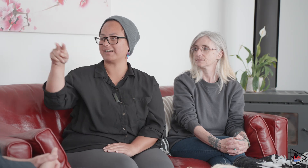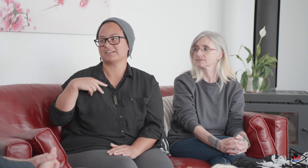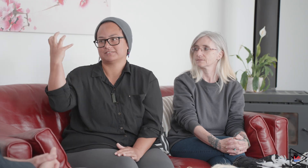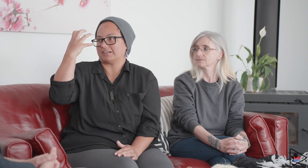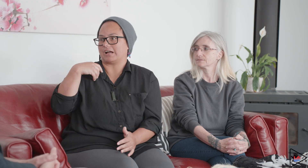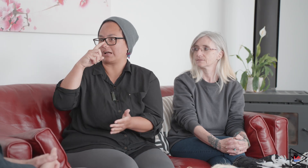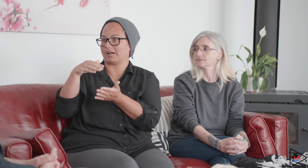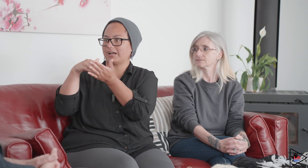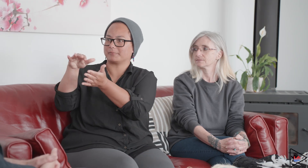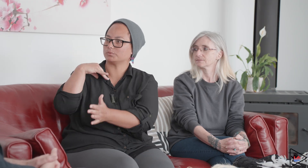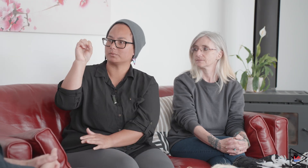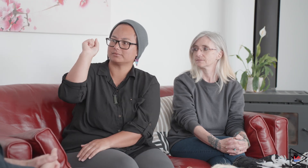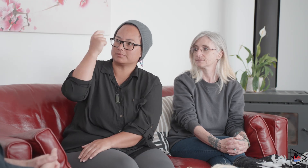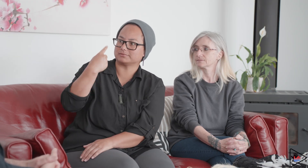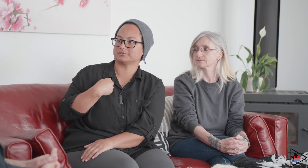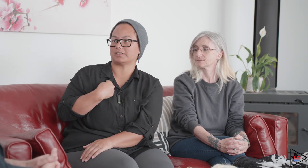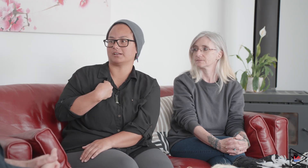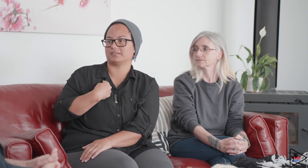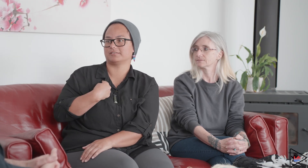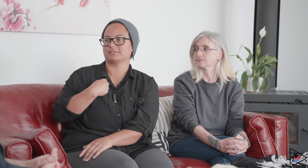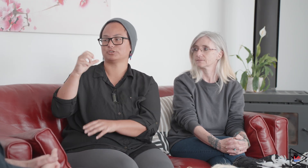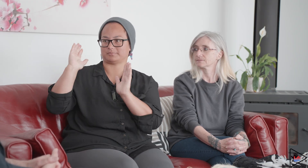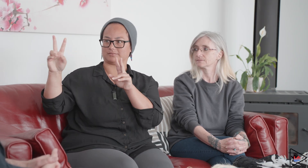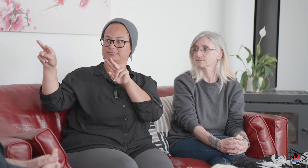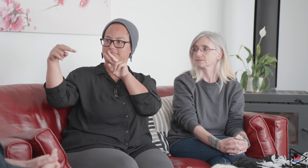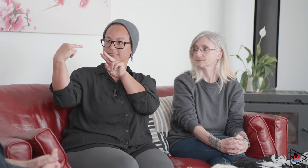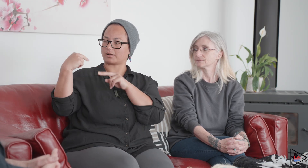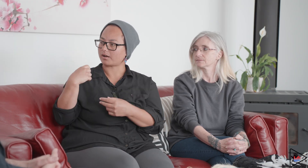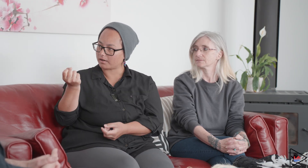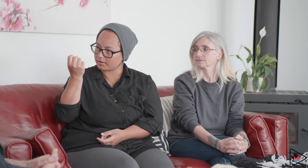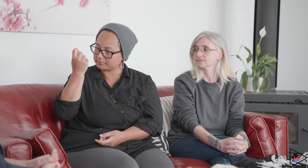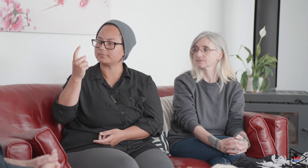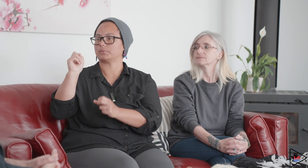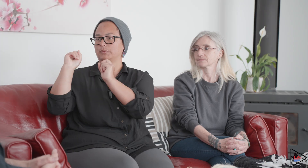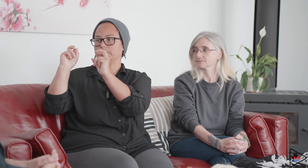best to communicate. So for example, they need to look at us directly. They can't look away from us